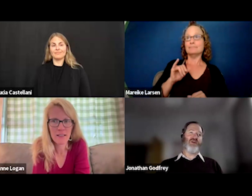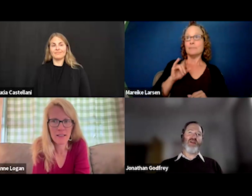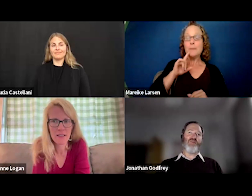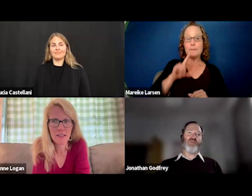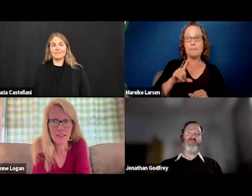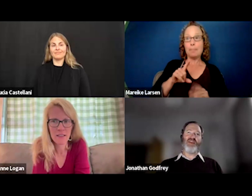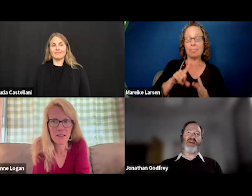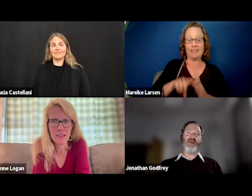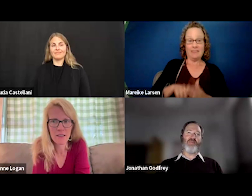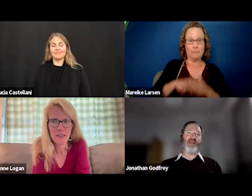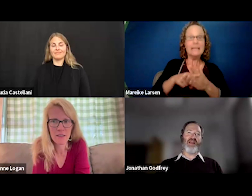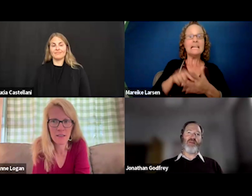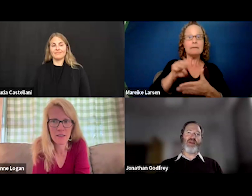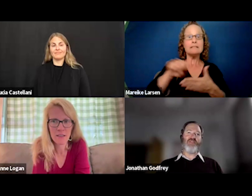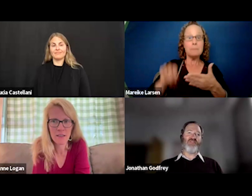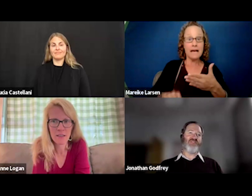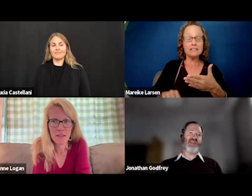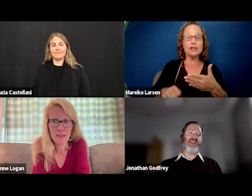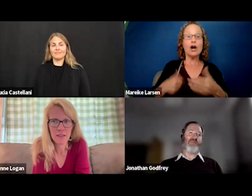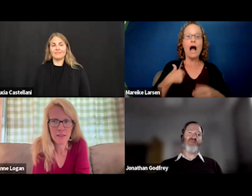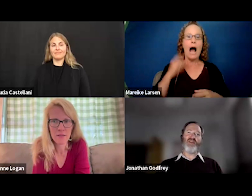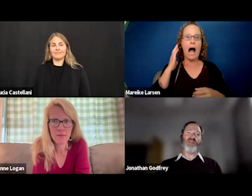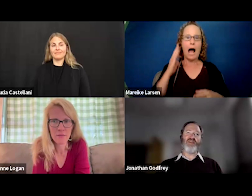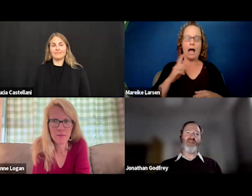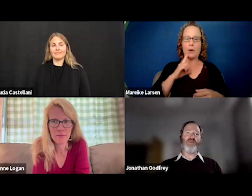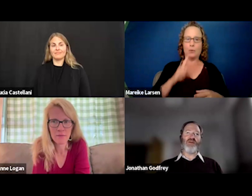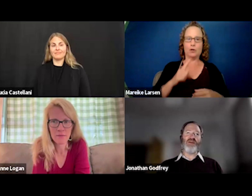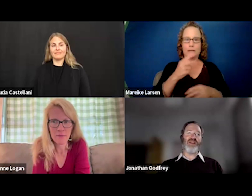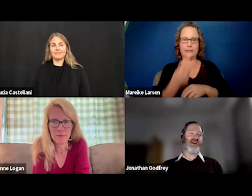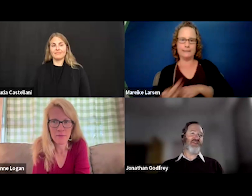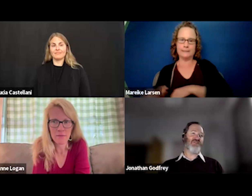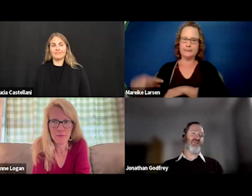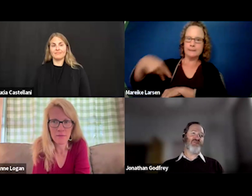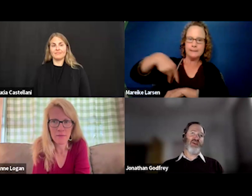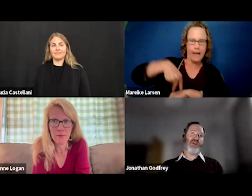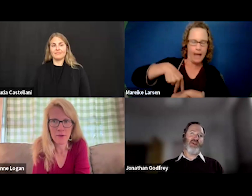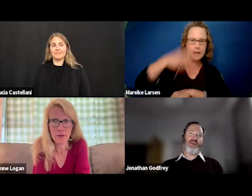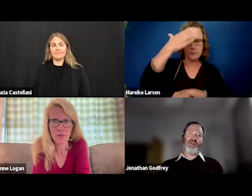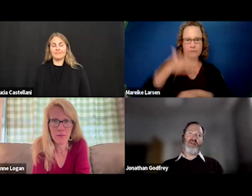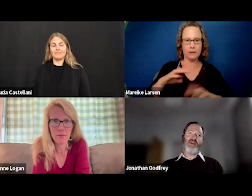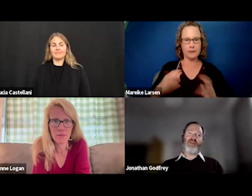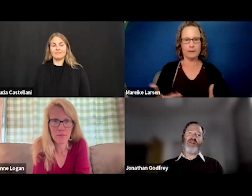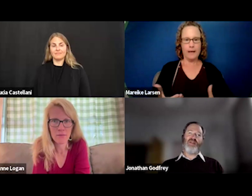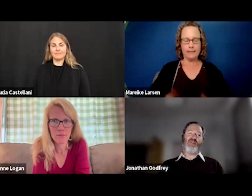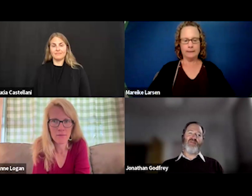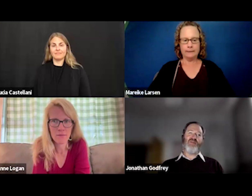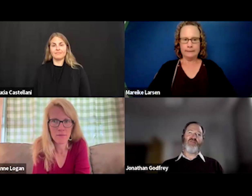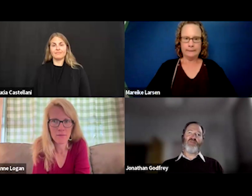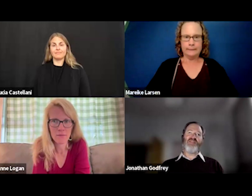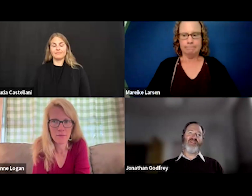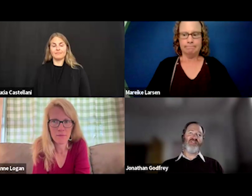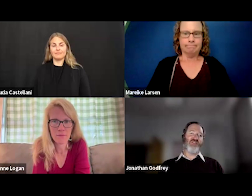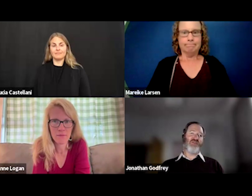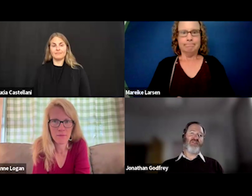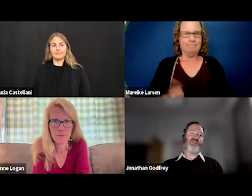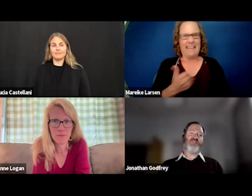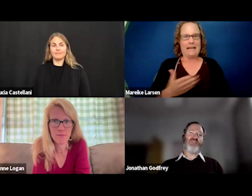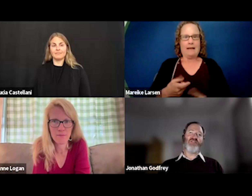I would pluck up the courage to stand up in front of a class of anything from 20 to 200 students